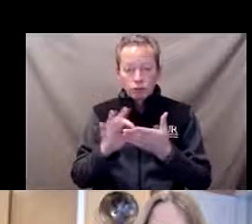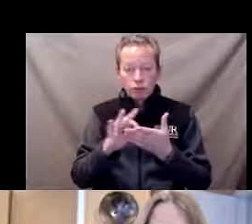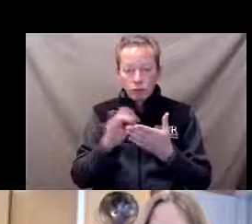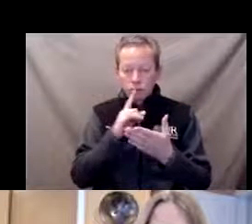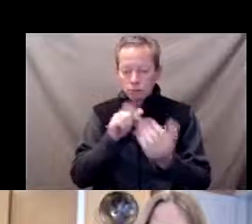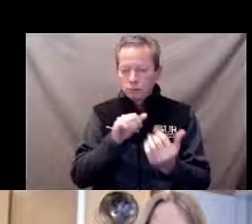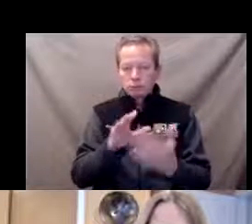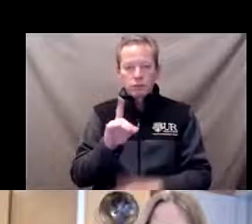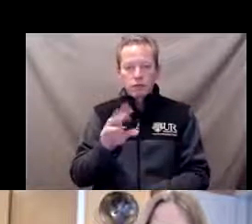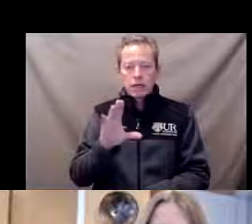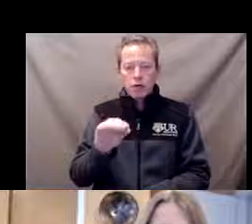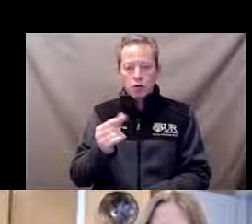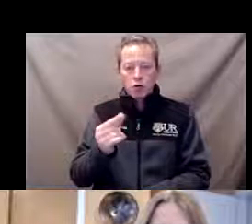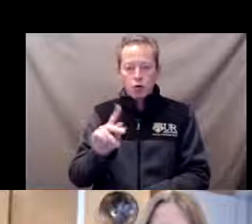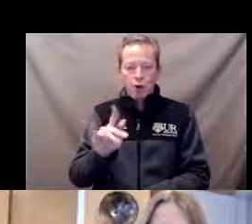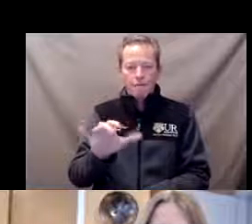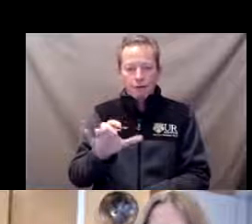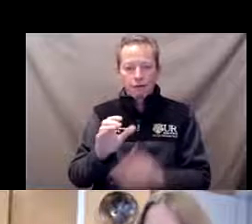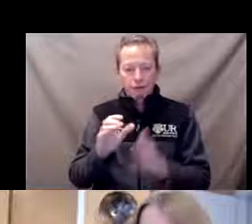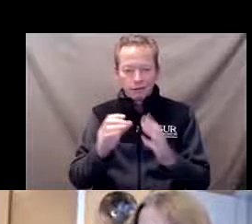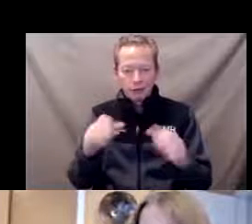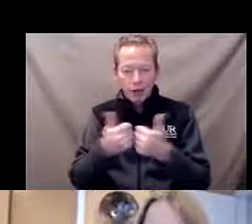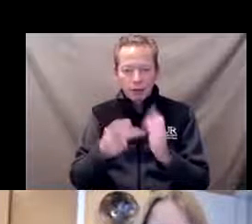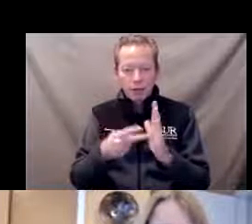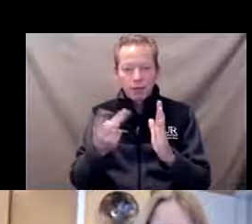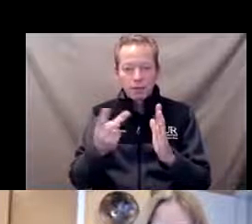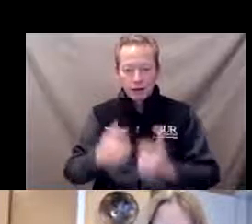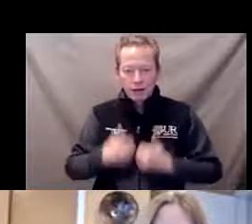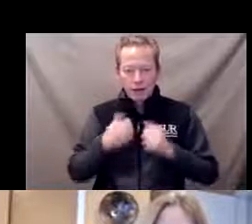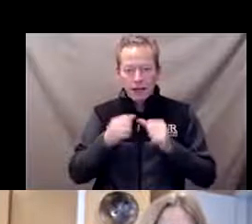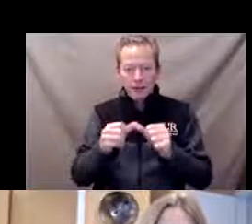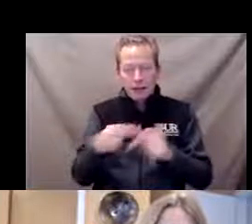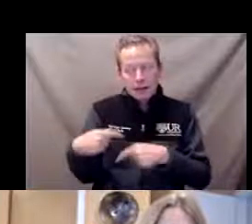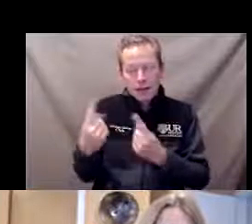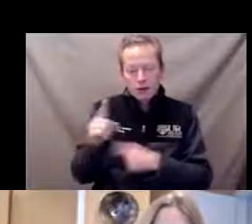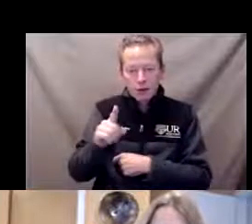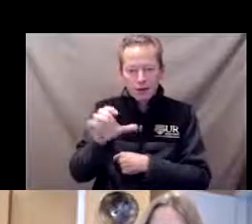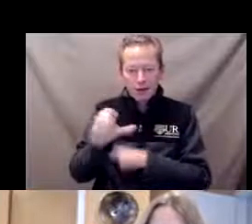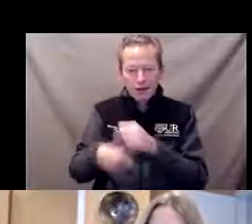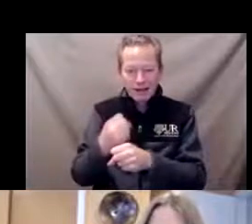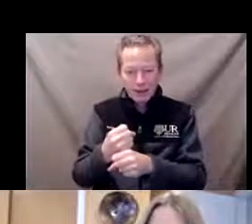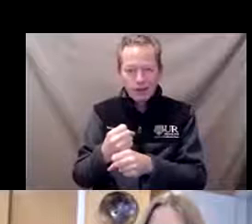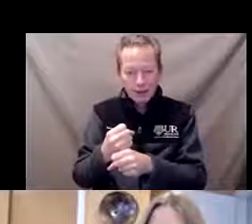challenge with doubling of the lifespan in the past century and a steadily increasing aging